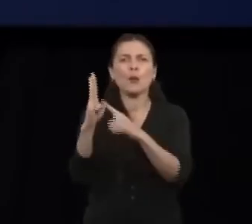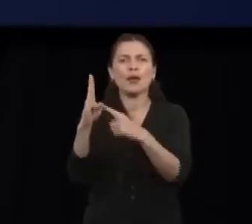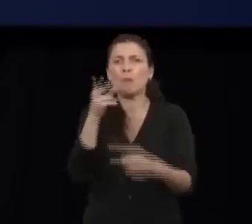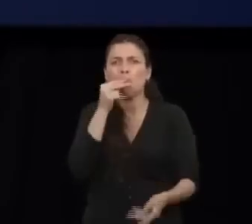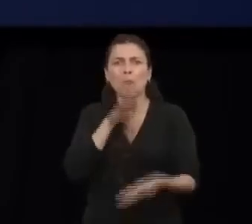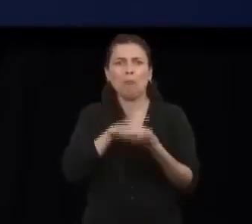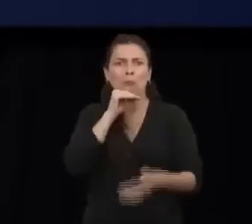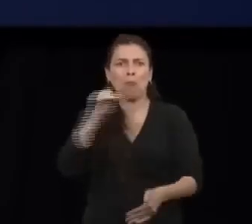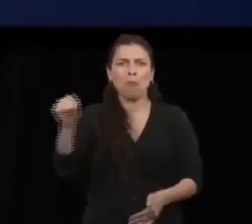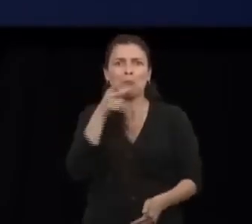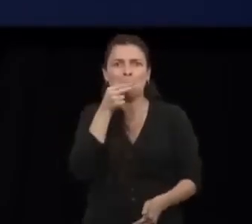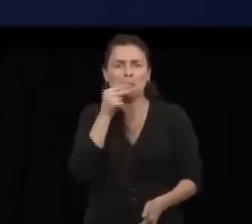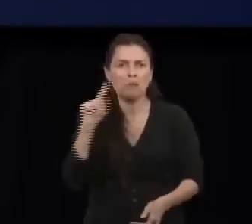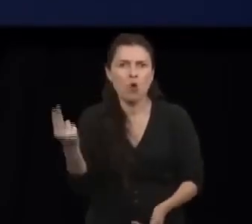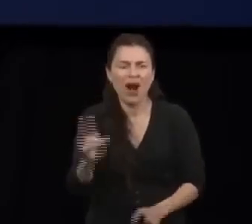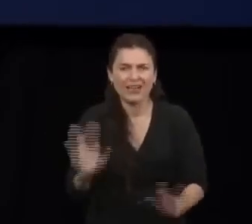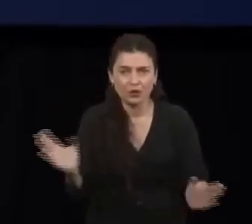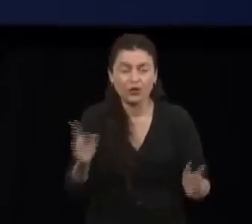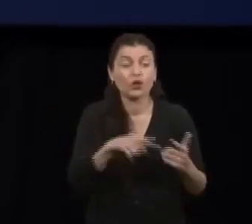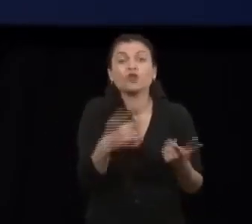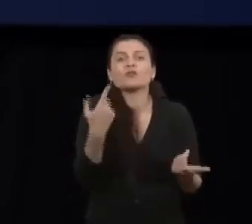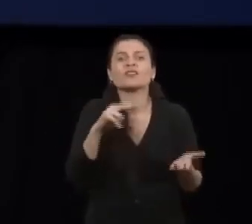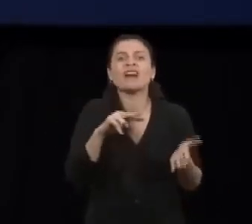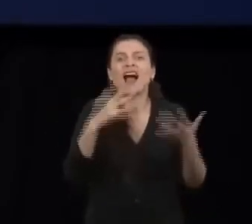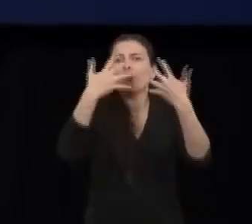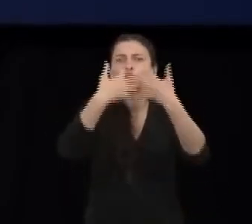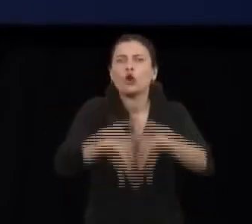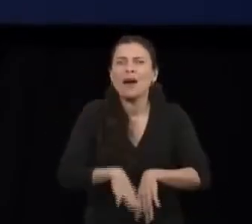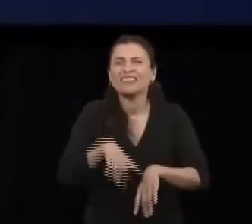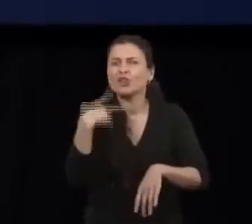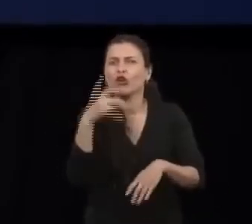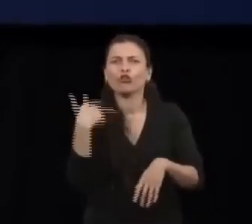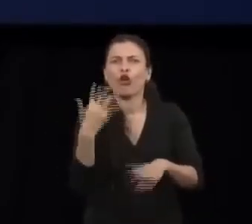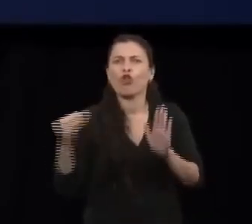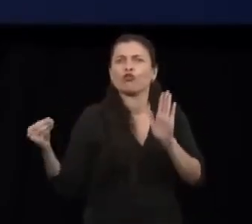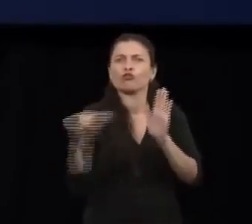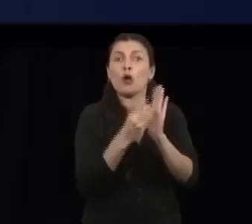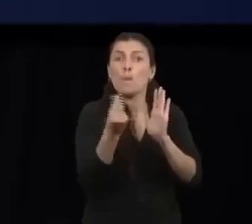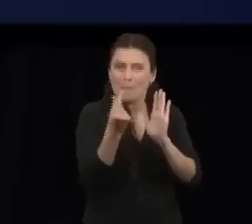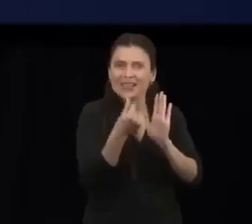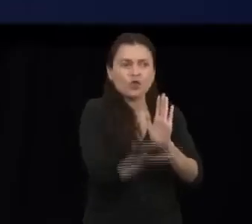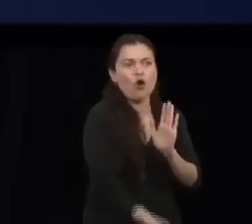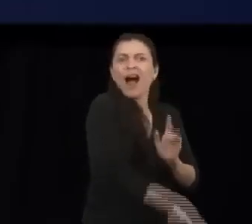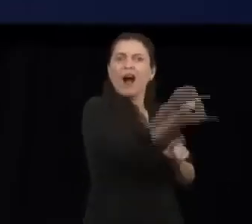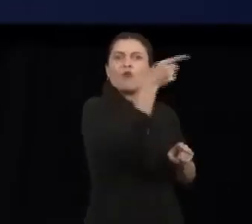That means that the price of A has to rise and the price of B has to fall.